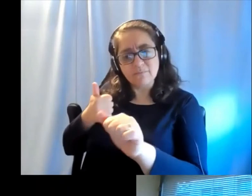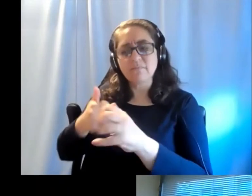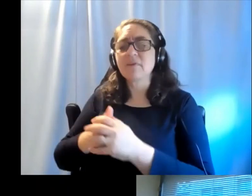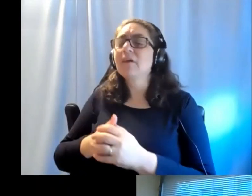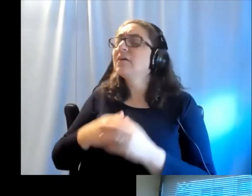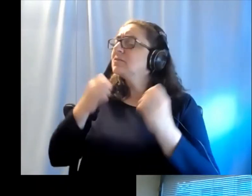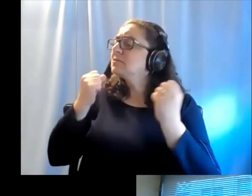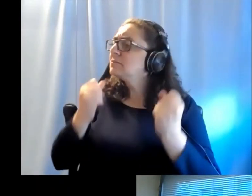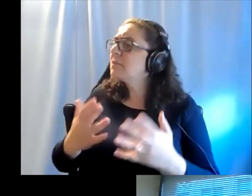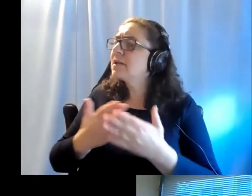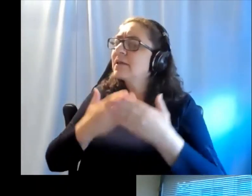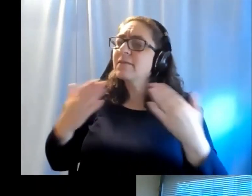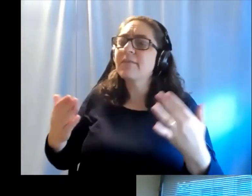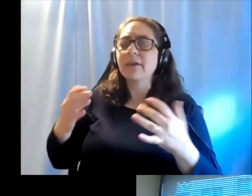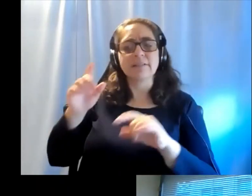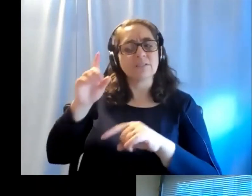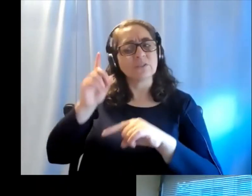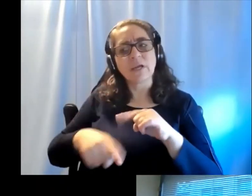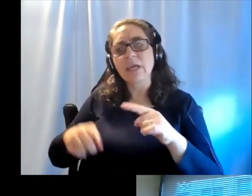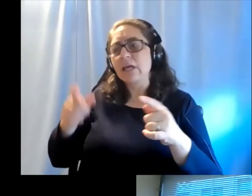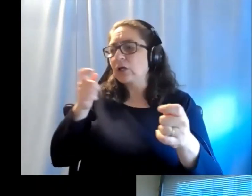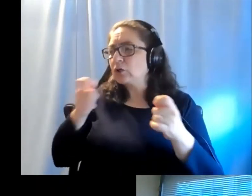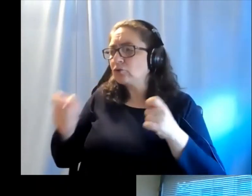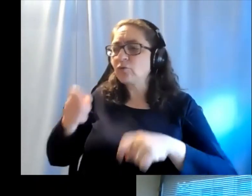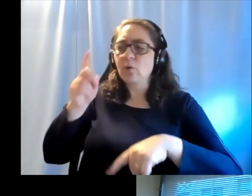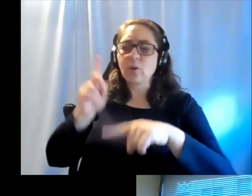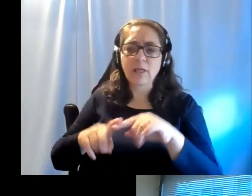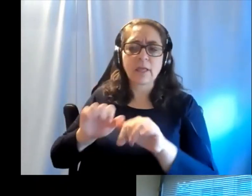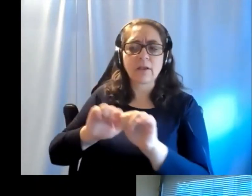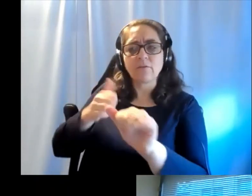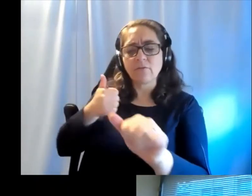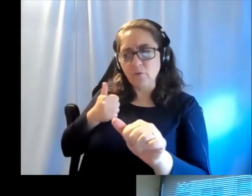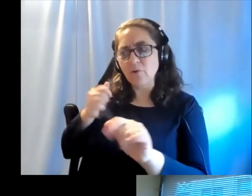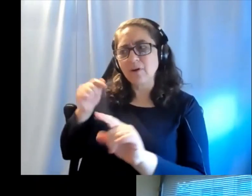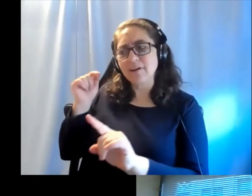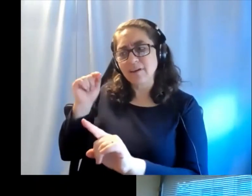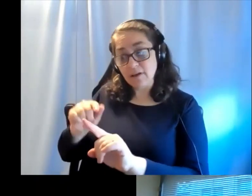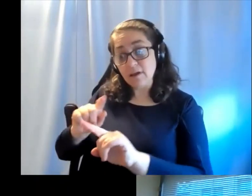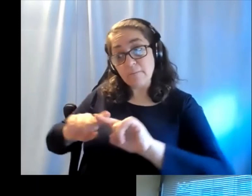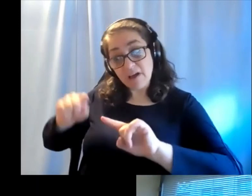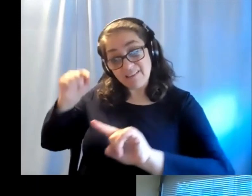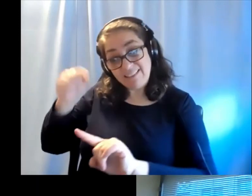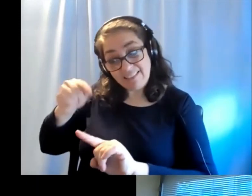For me, that is the biggest take away that we have to think about.